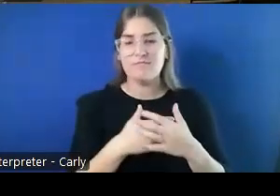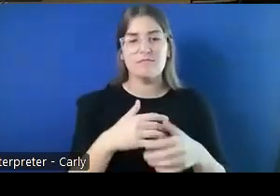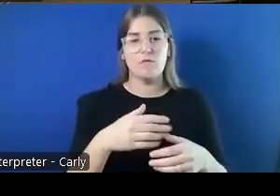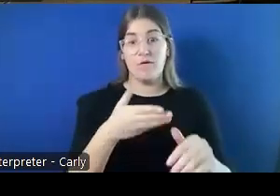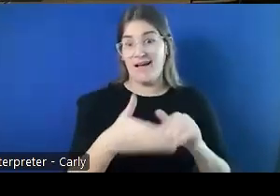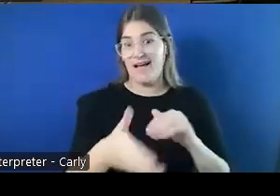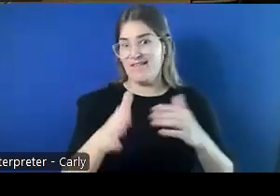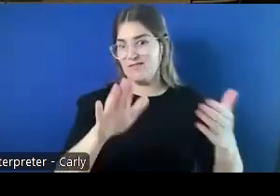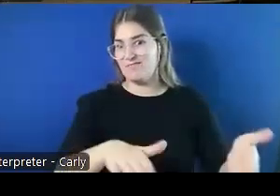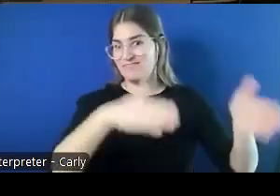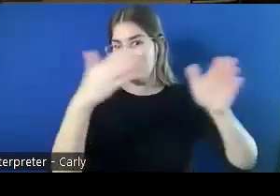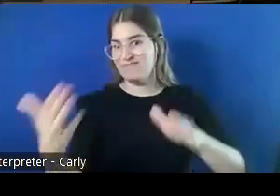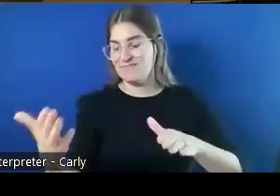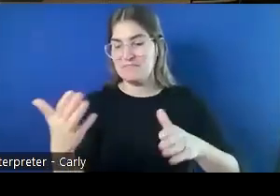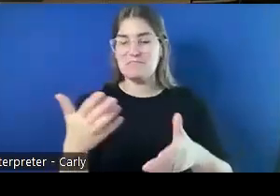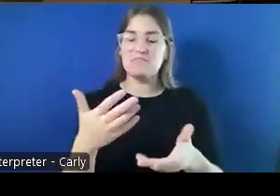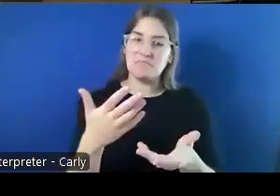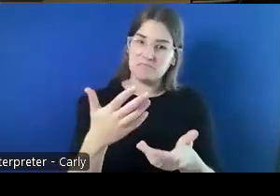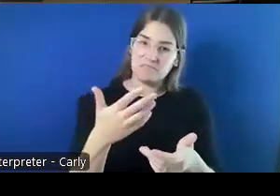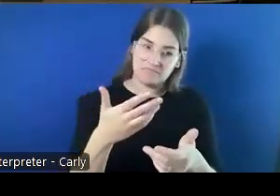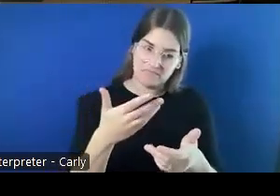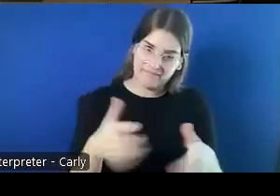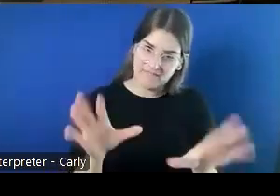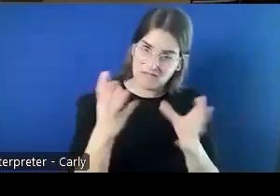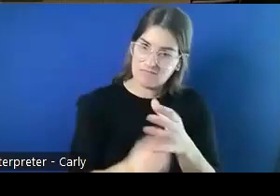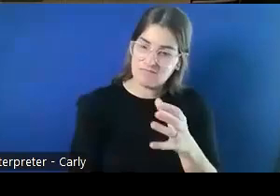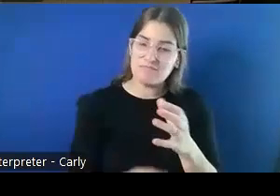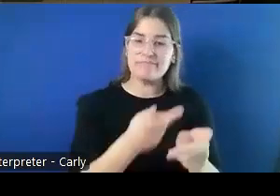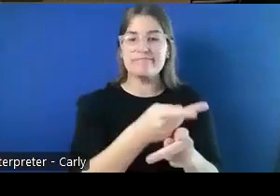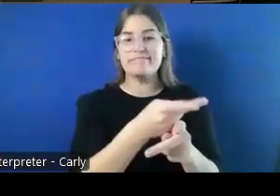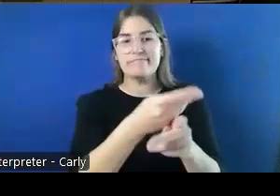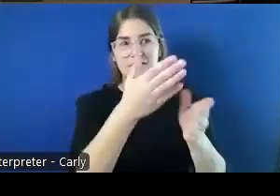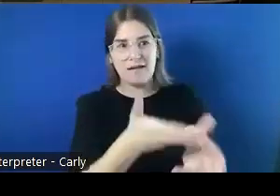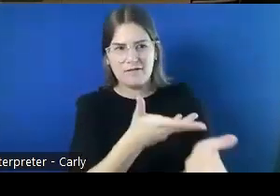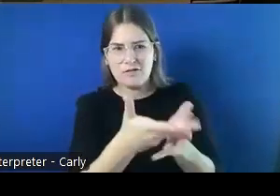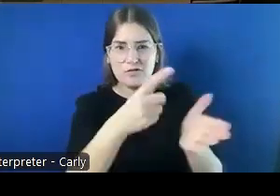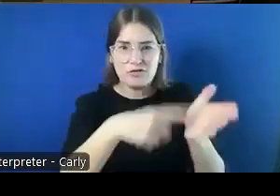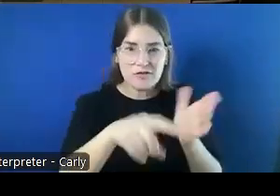with with the caregivers later on and seeing maybe how that served them you know to to to